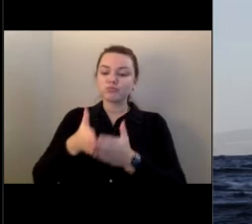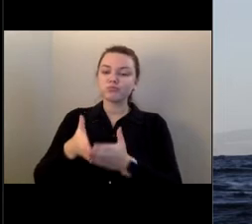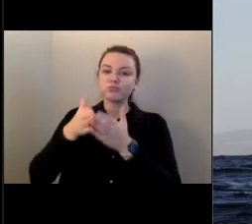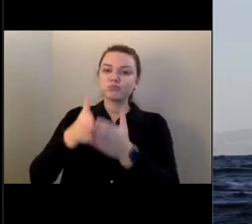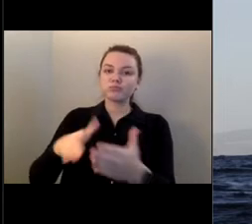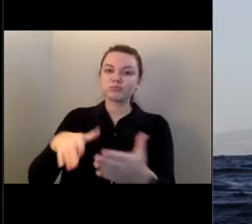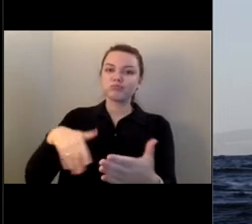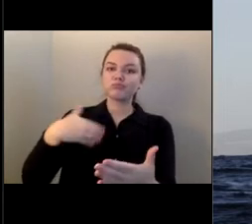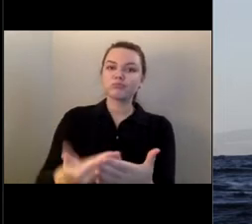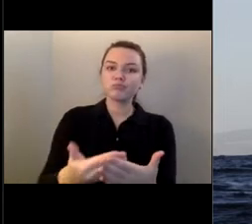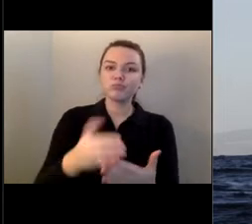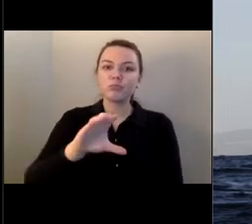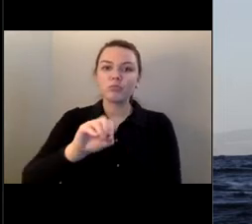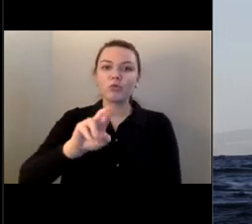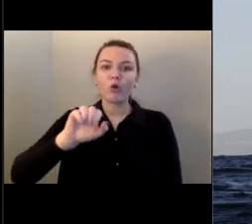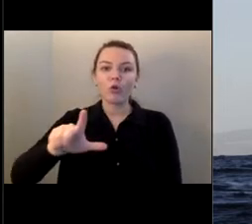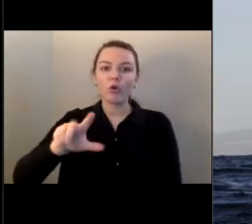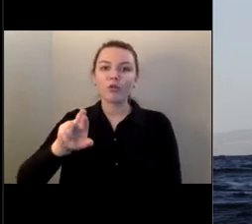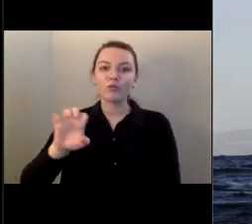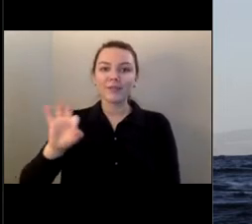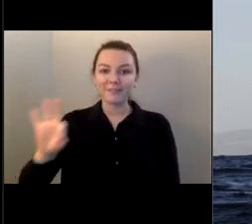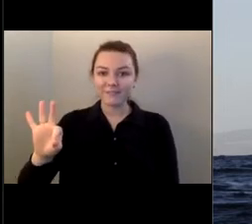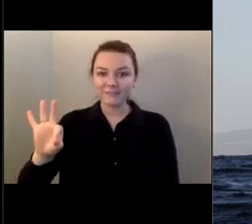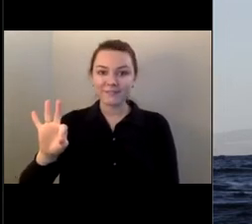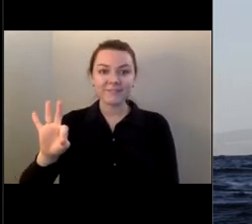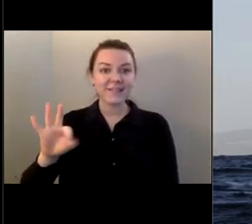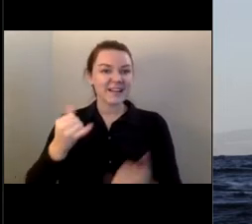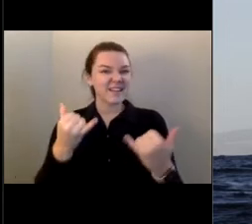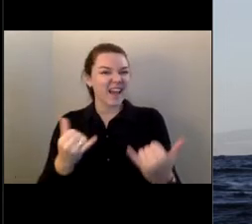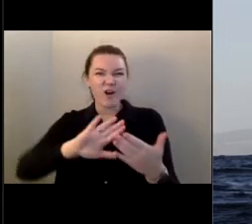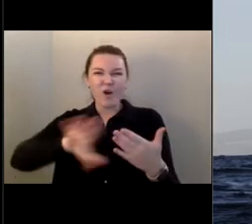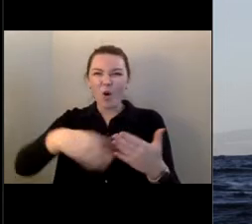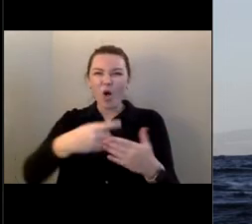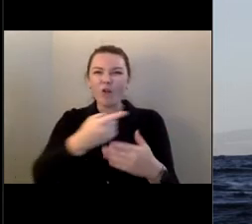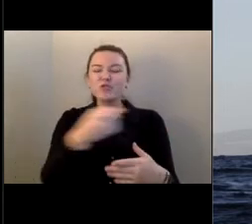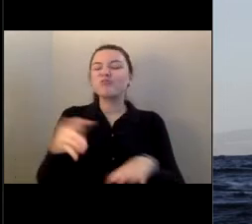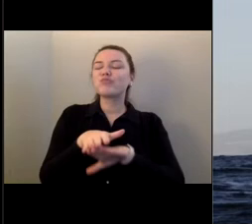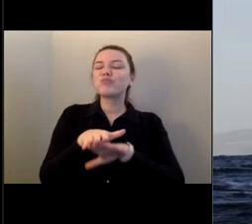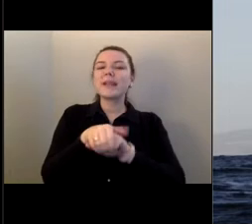in the ocean, right? So I want all of you to pretend that you have a paddle in your hand.